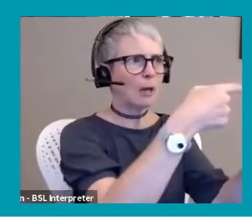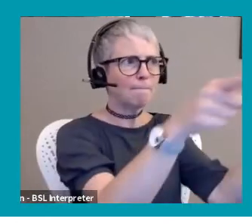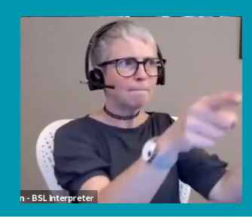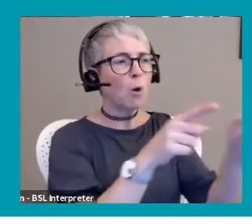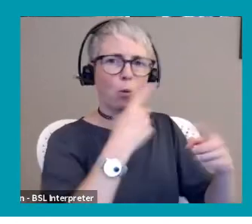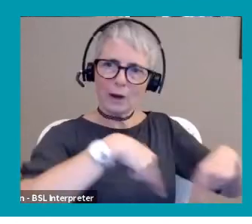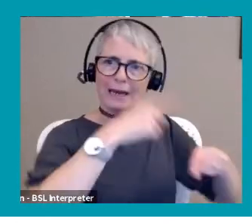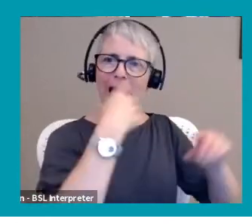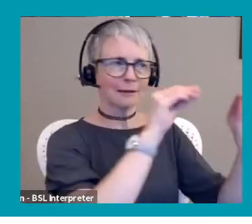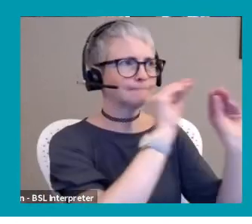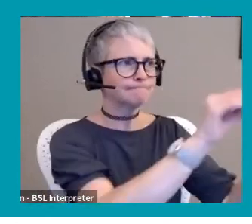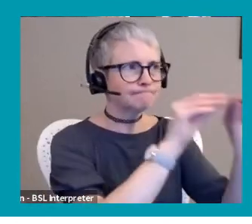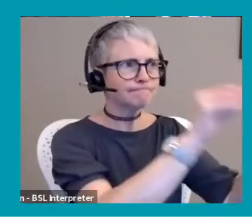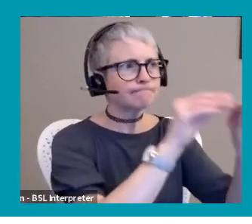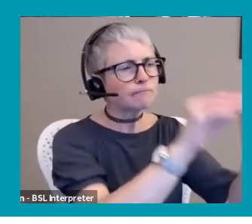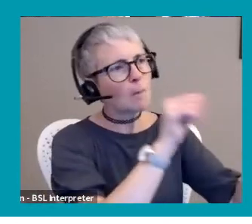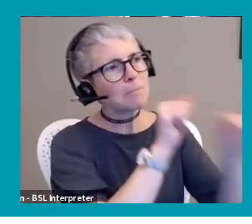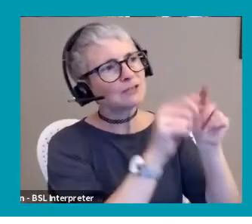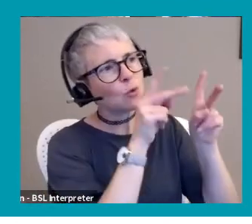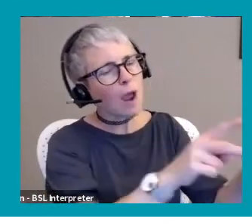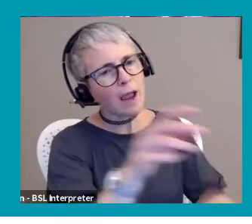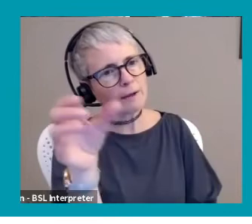support disabled people in the work place and we have hundreds of